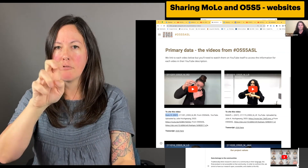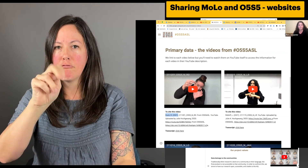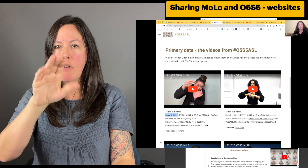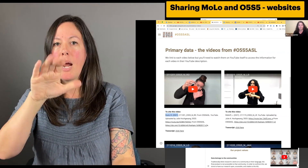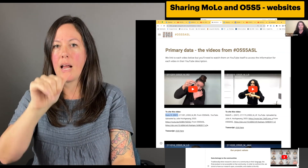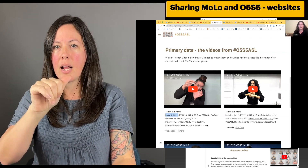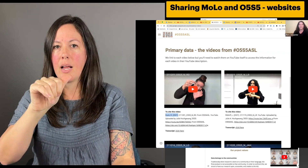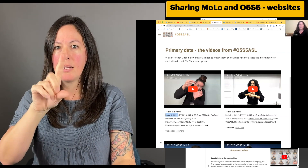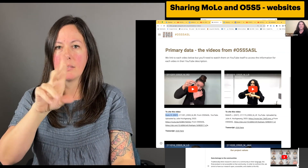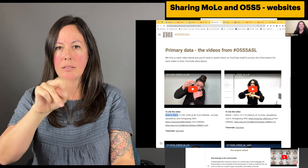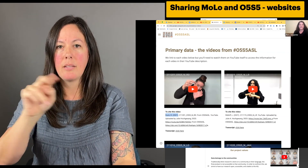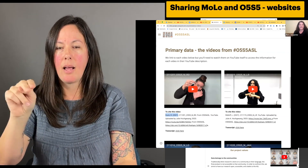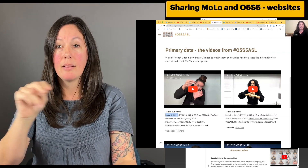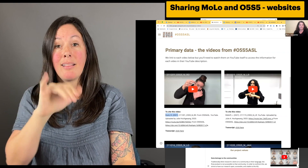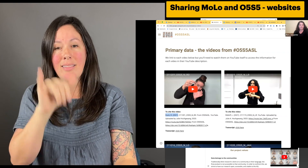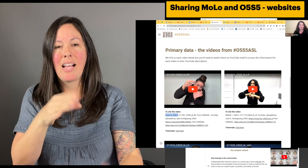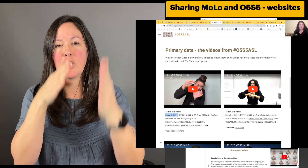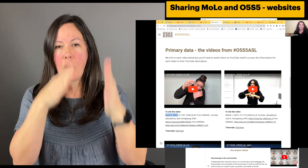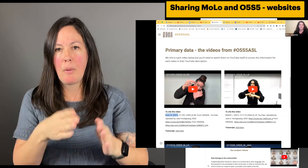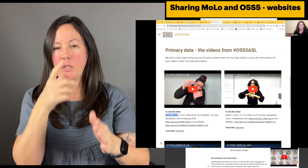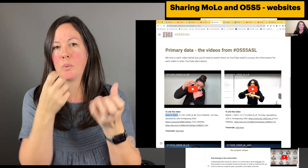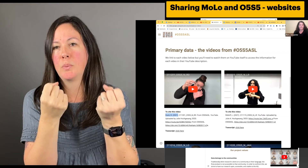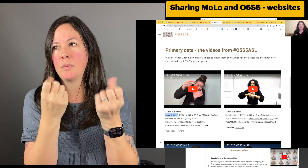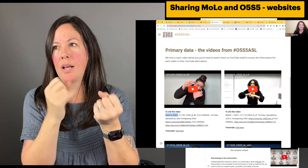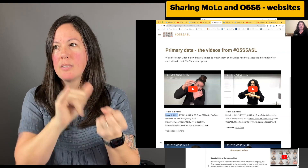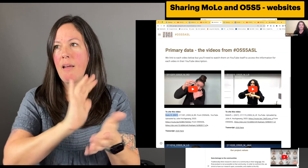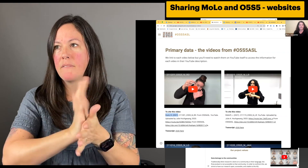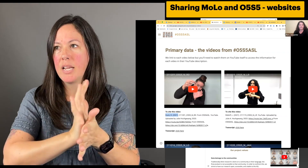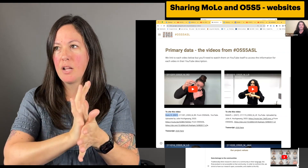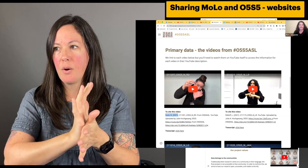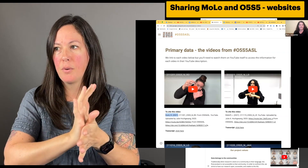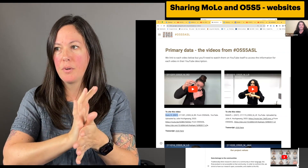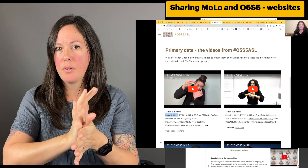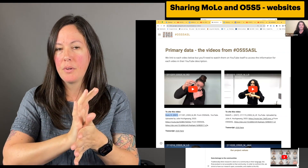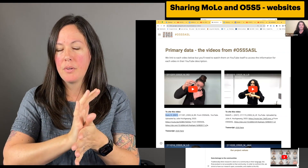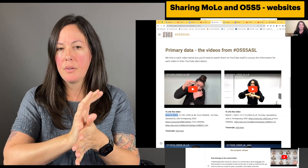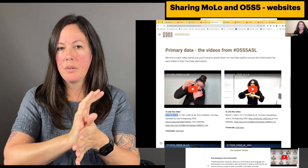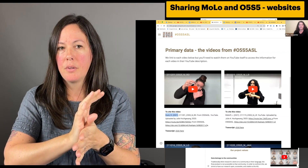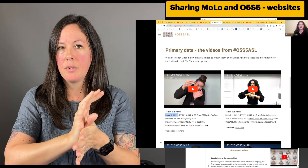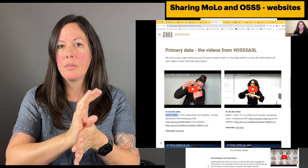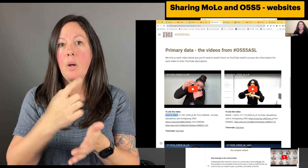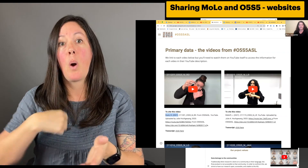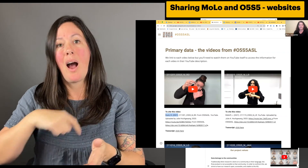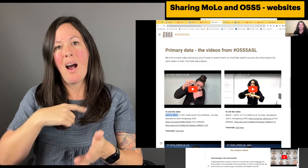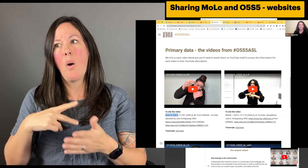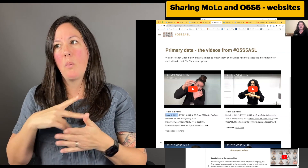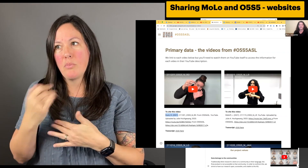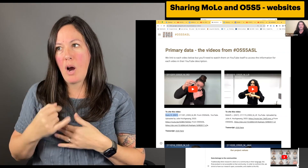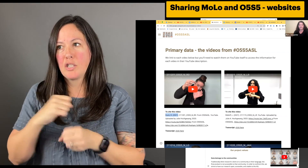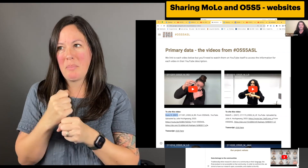use the citation you see the last name of the person in the citation says done